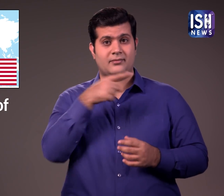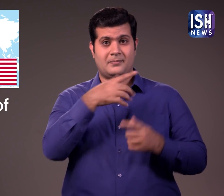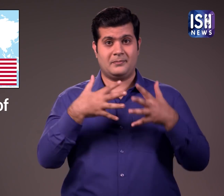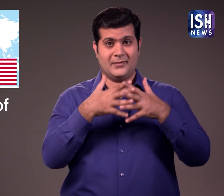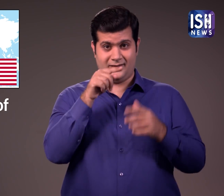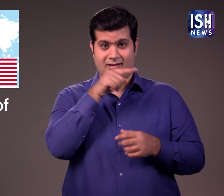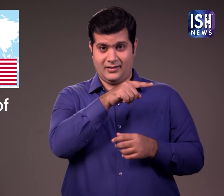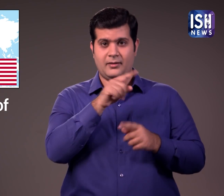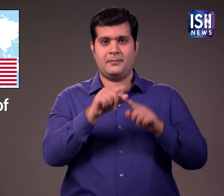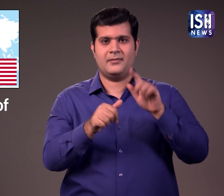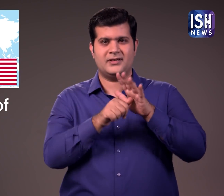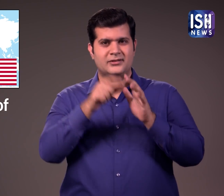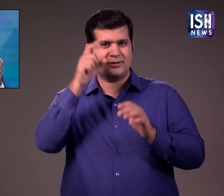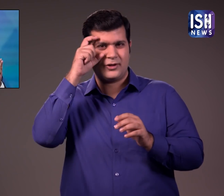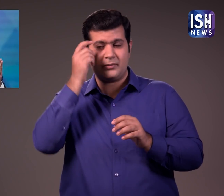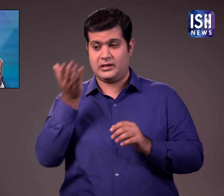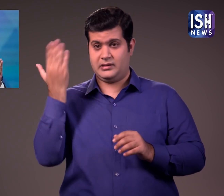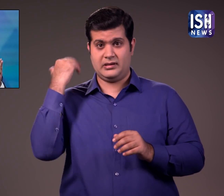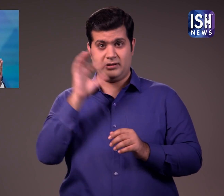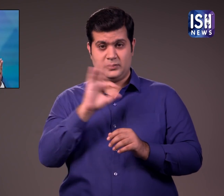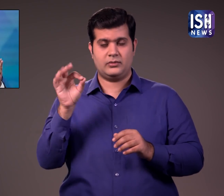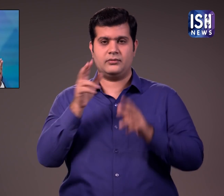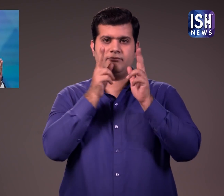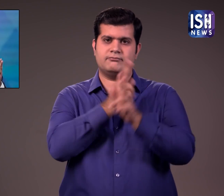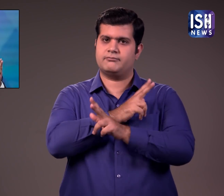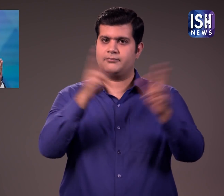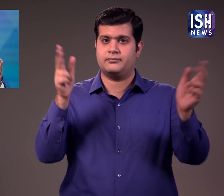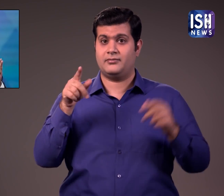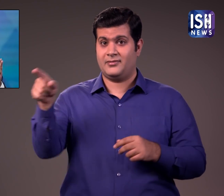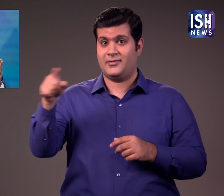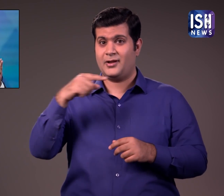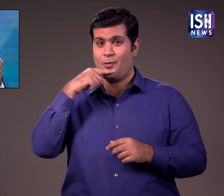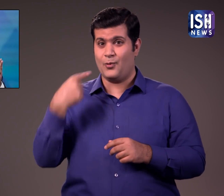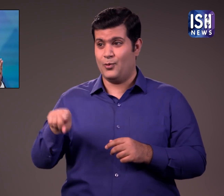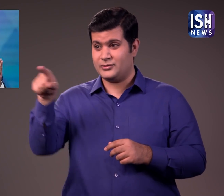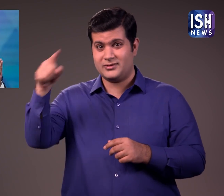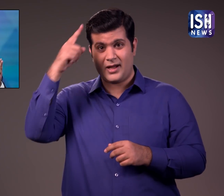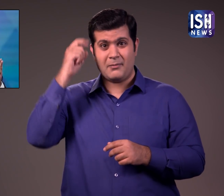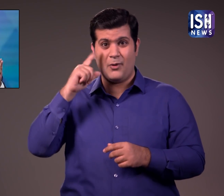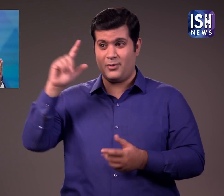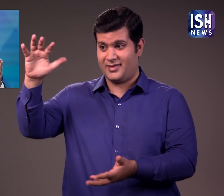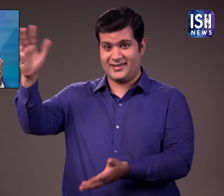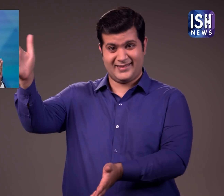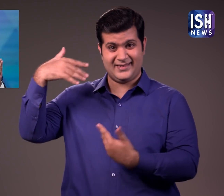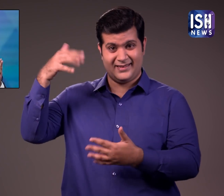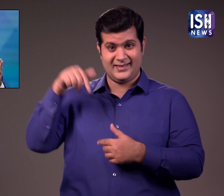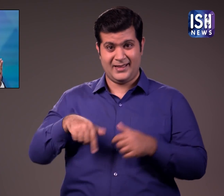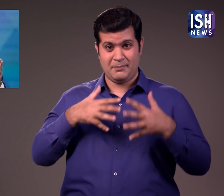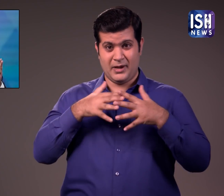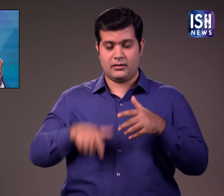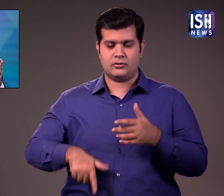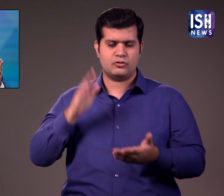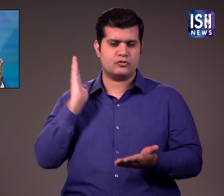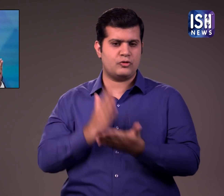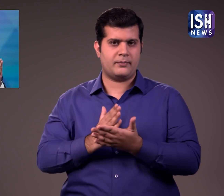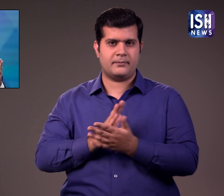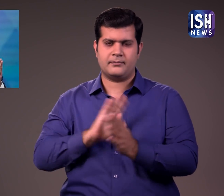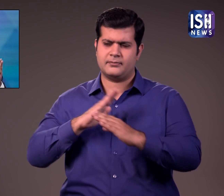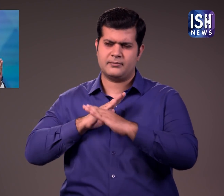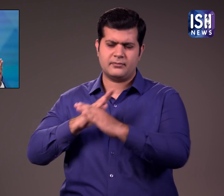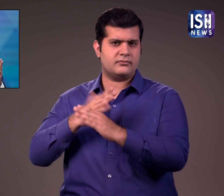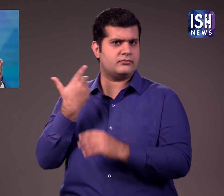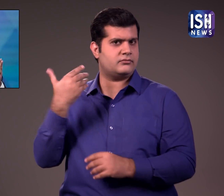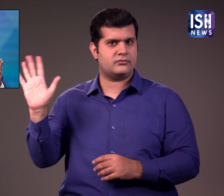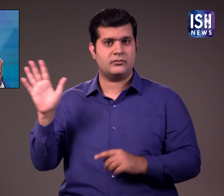last week announced that Russian oil will not be imported to the USA. It will be banned.